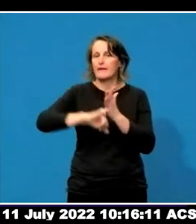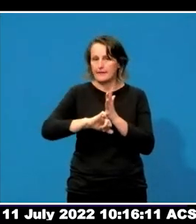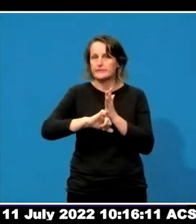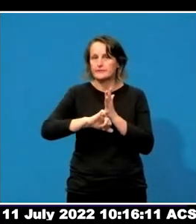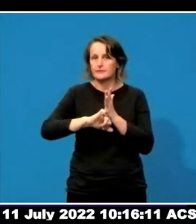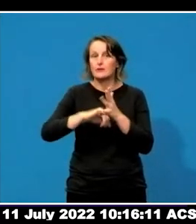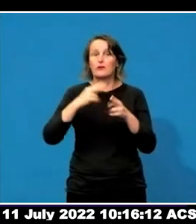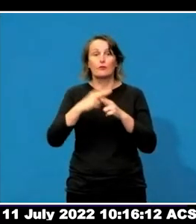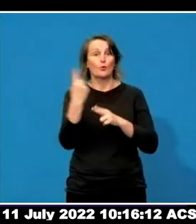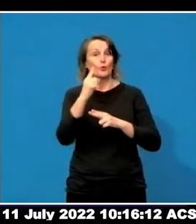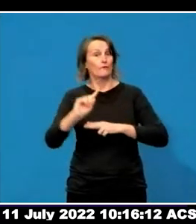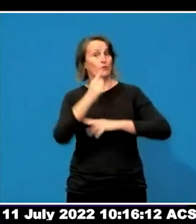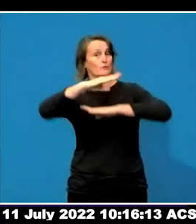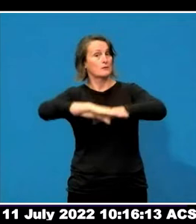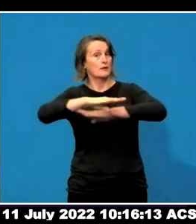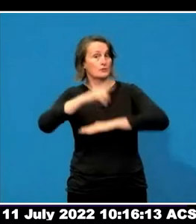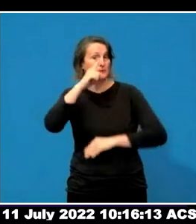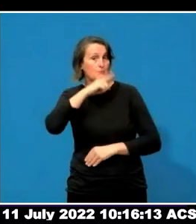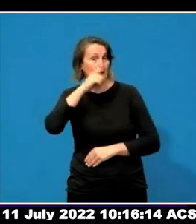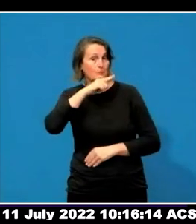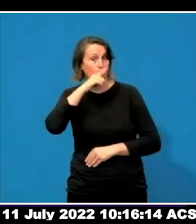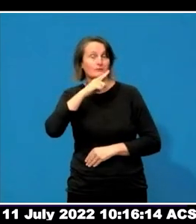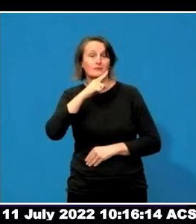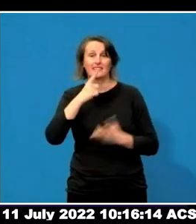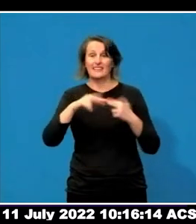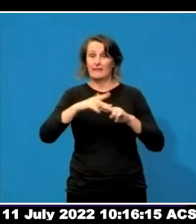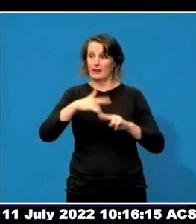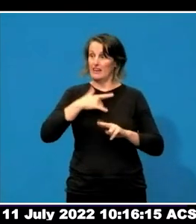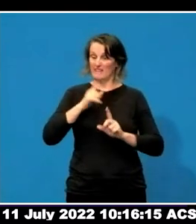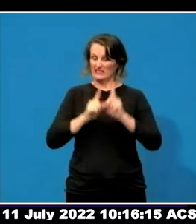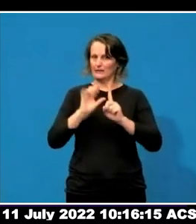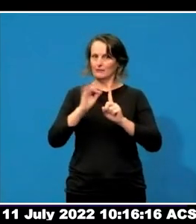First Nations people in remote and very remote communities.